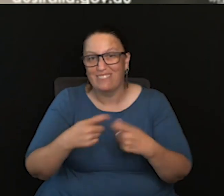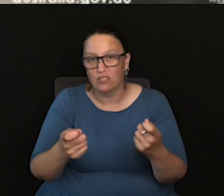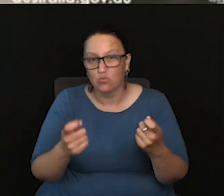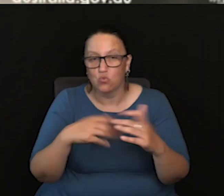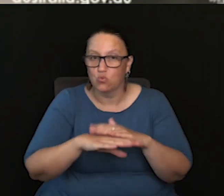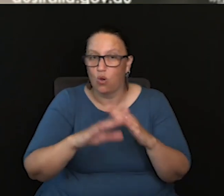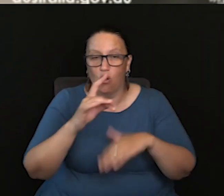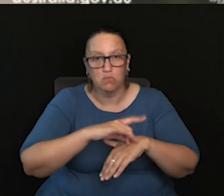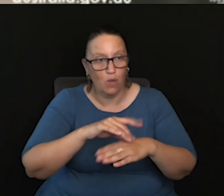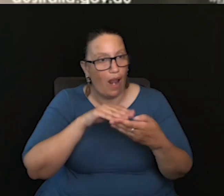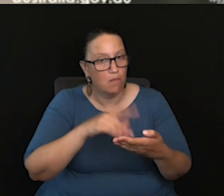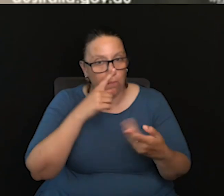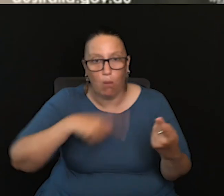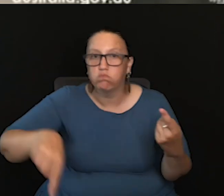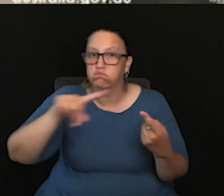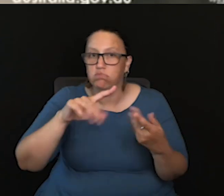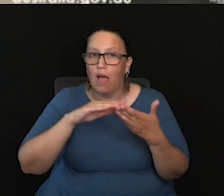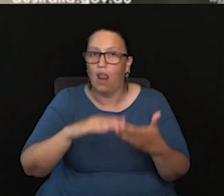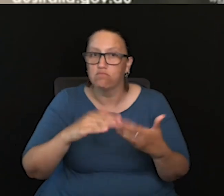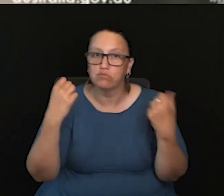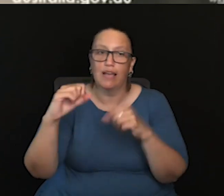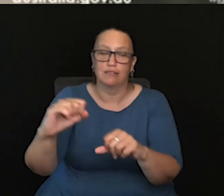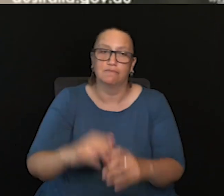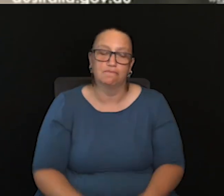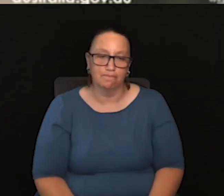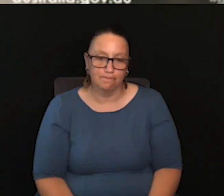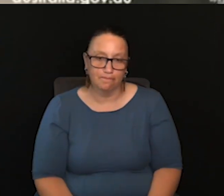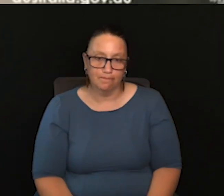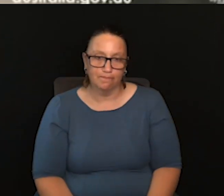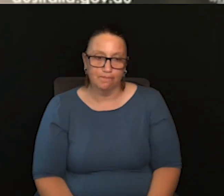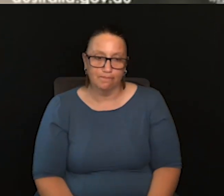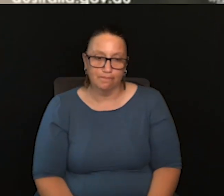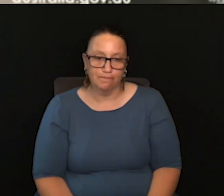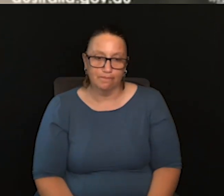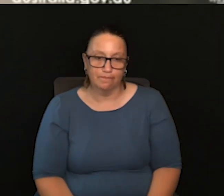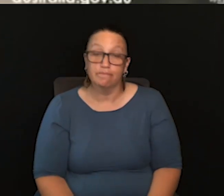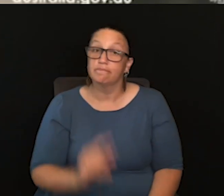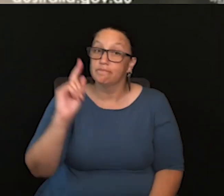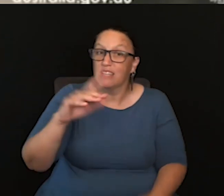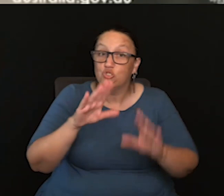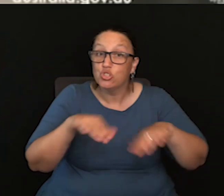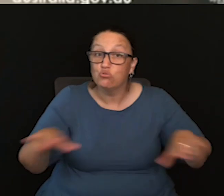during the course of this week. I would note just a couple of other things, that in terms of children's vaccinations,